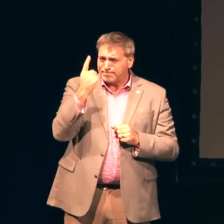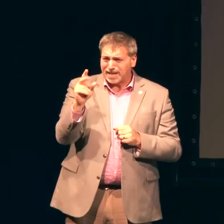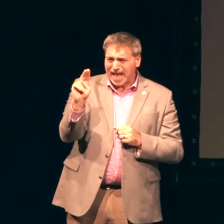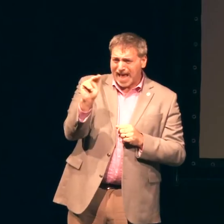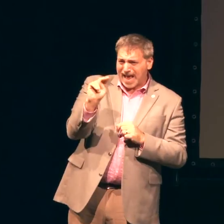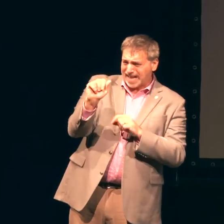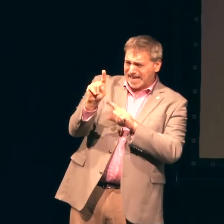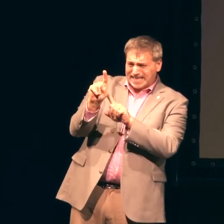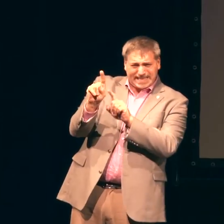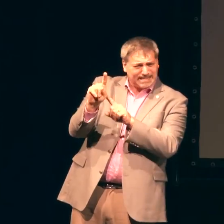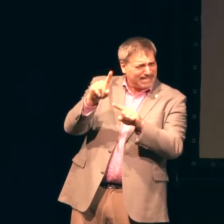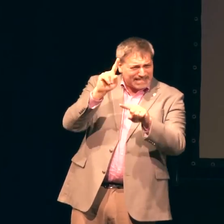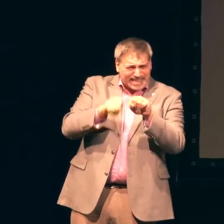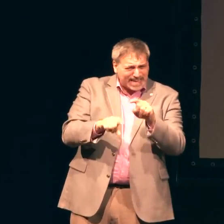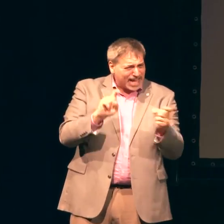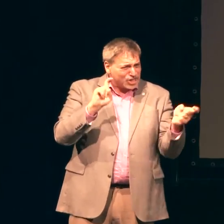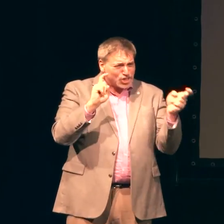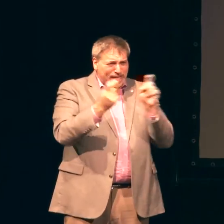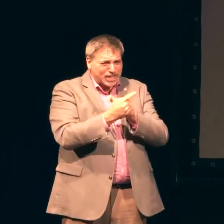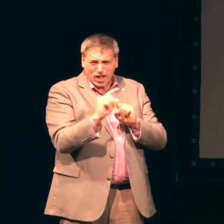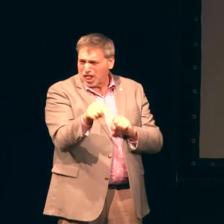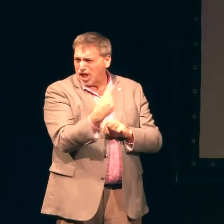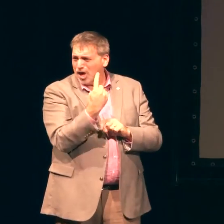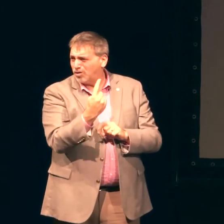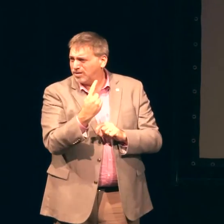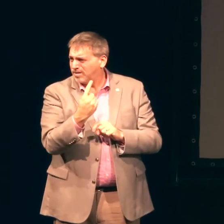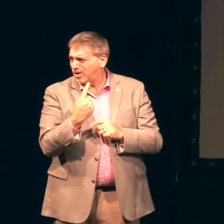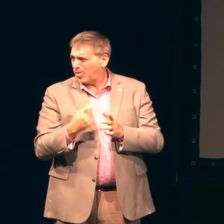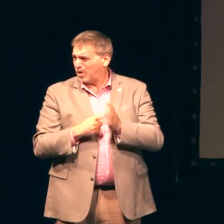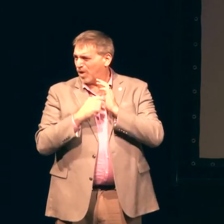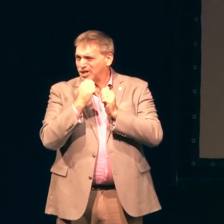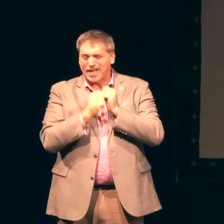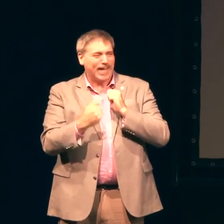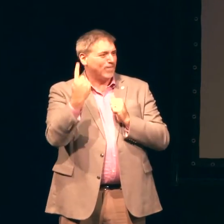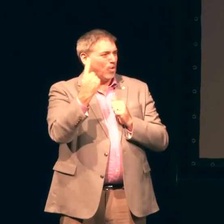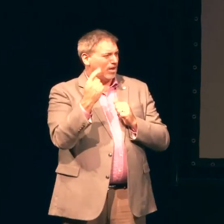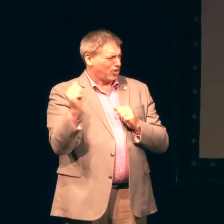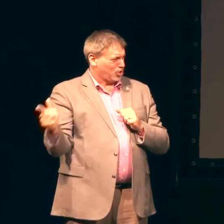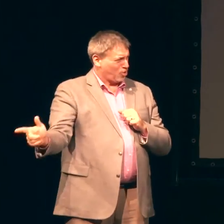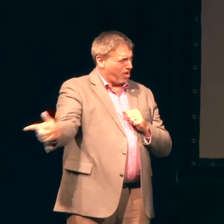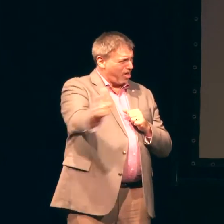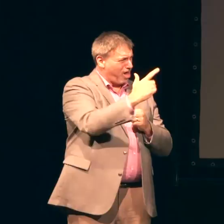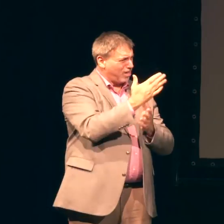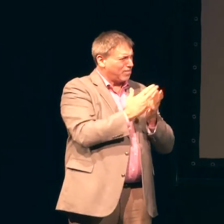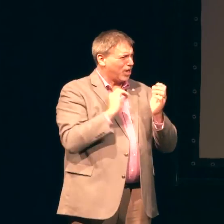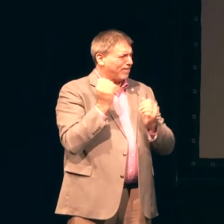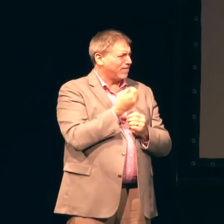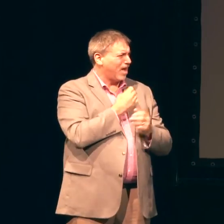them what is being said. The NAD cannot make changes alone, it requires everyone's